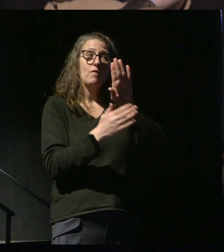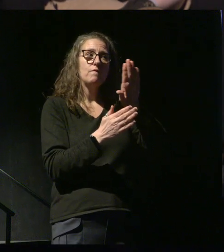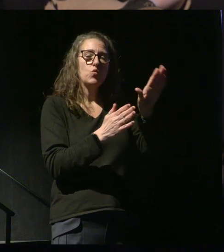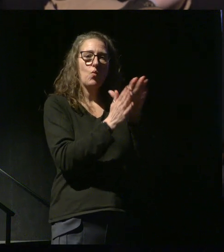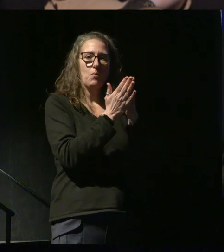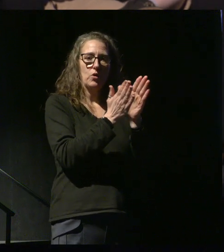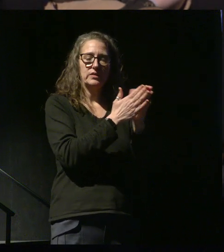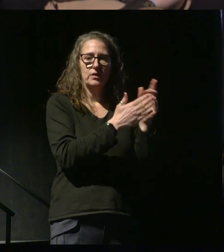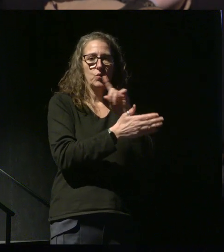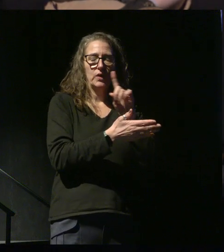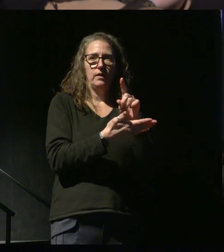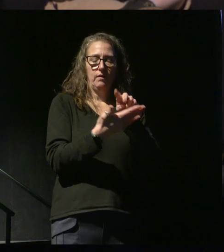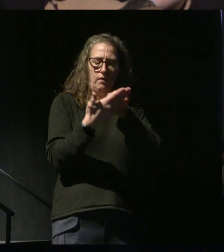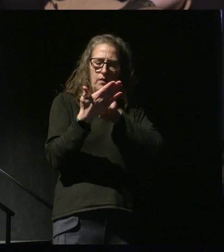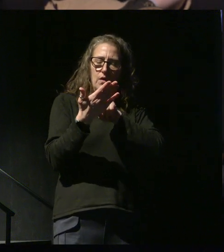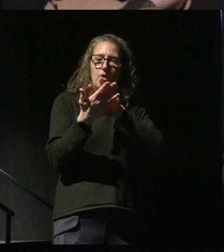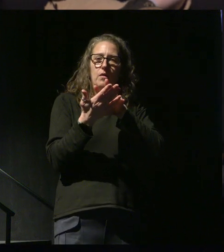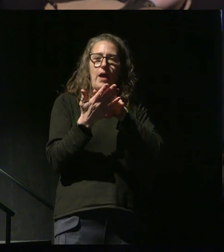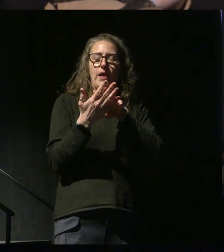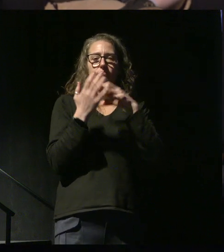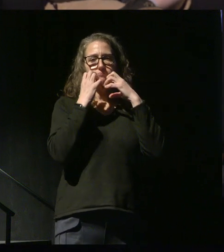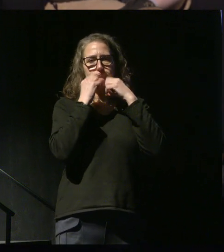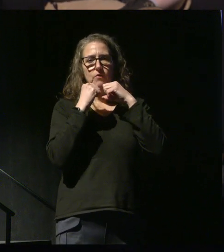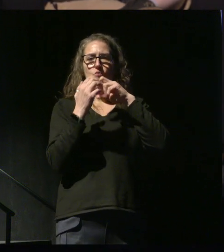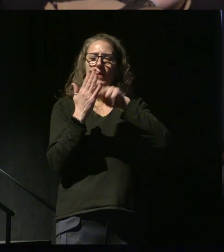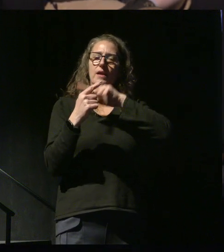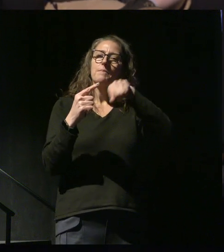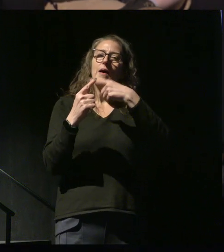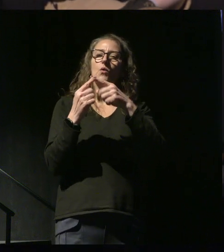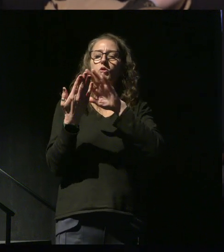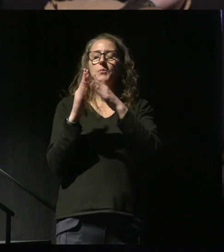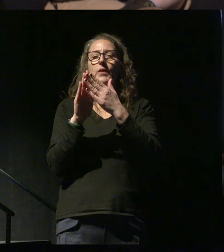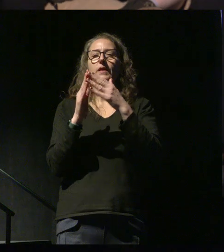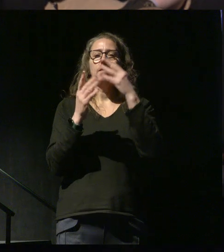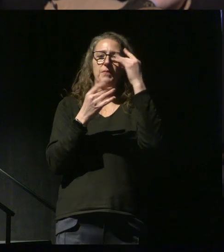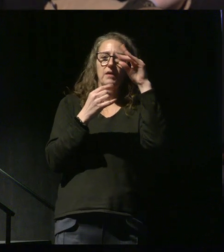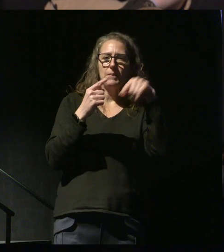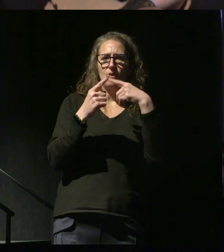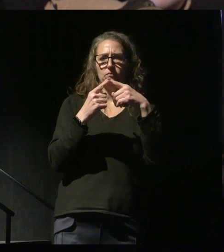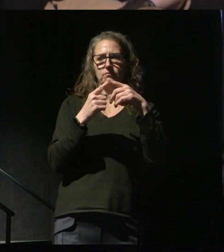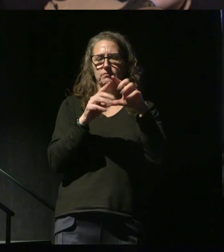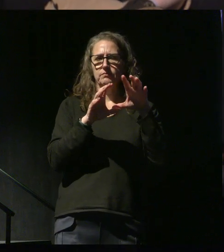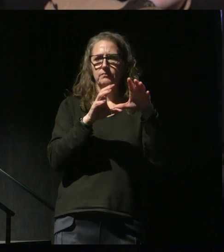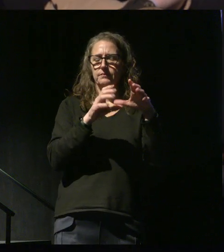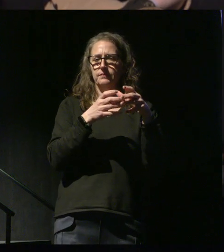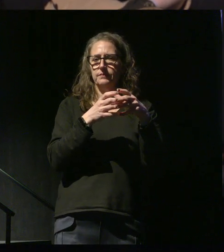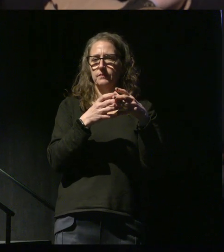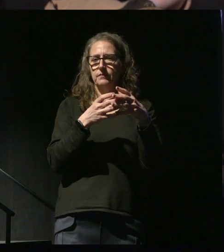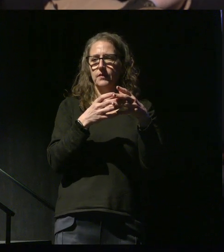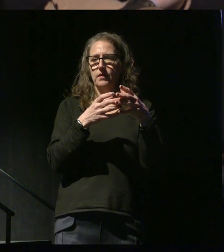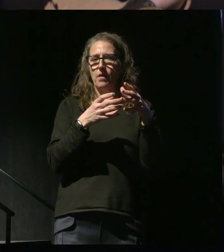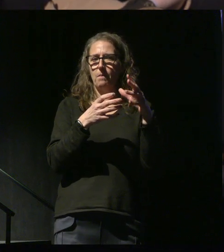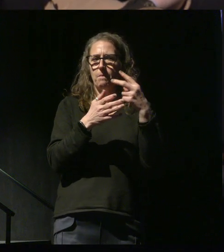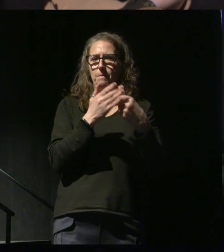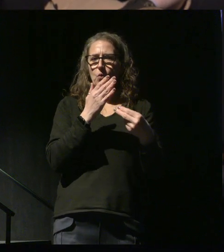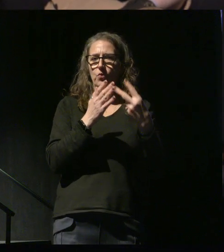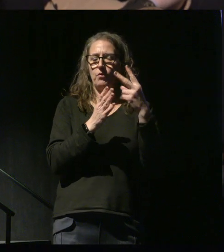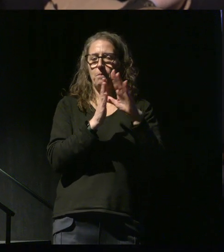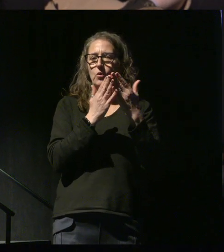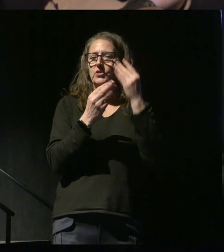which are about community, which are about thinking of the whole thinking of, you know like thinking not of